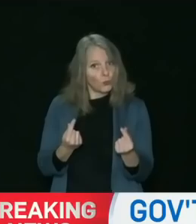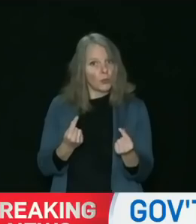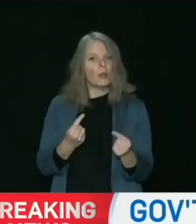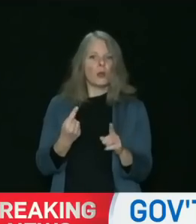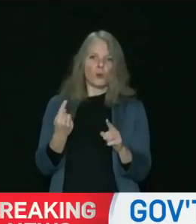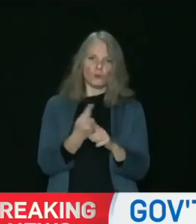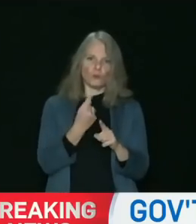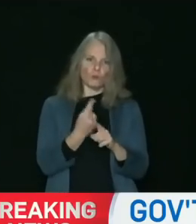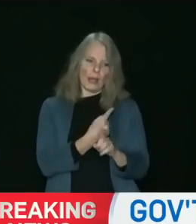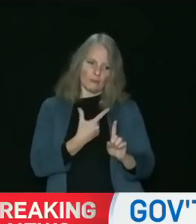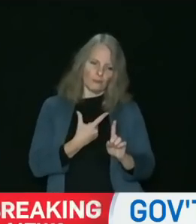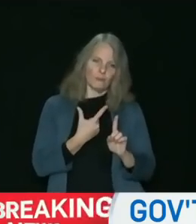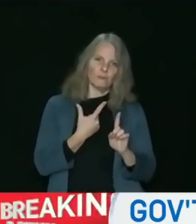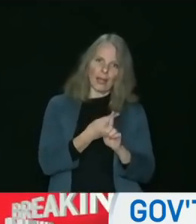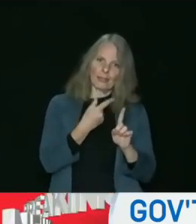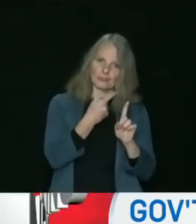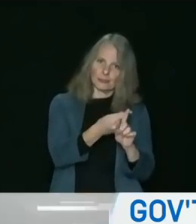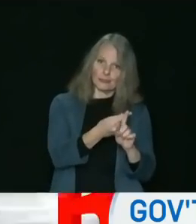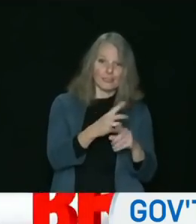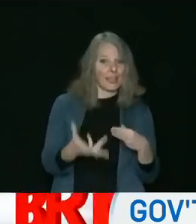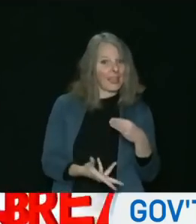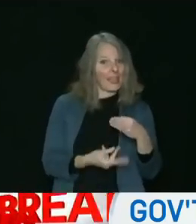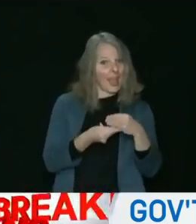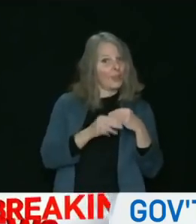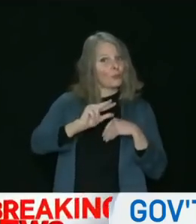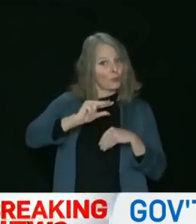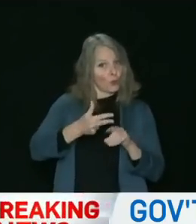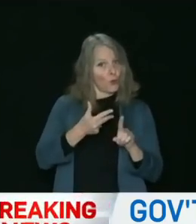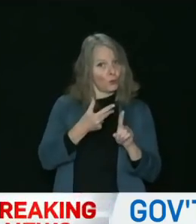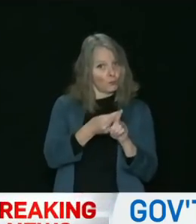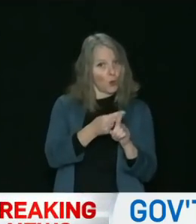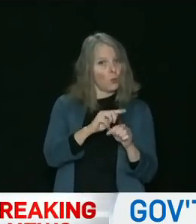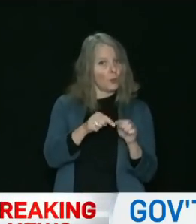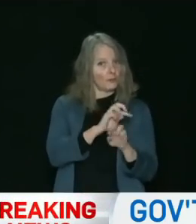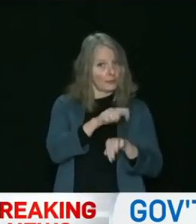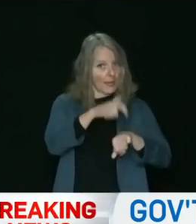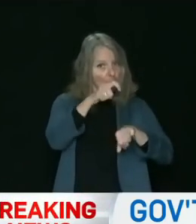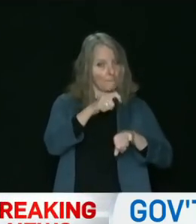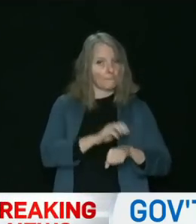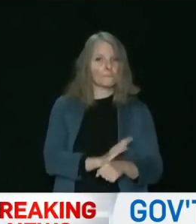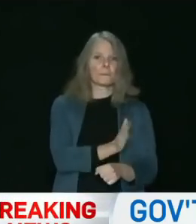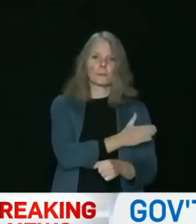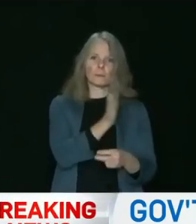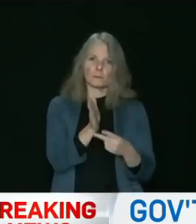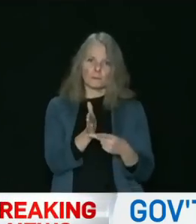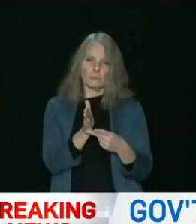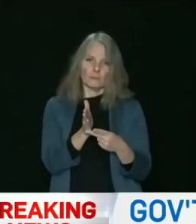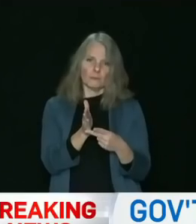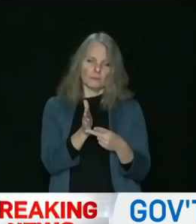FUNCTIONS OF SOCIETY. IN PRACTICE, WE NEED TO CONTINUE